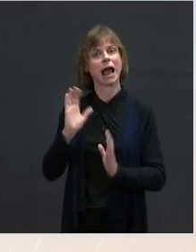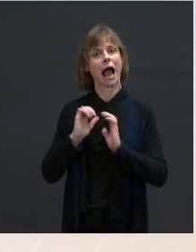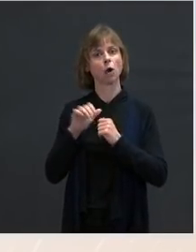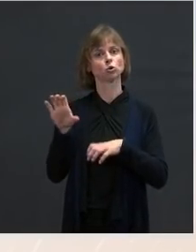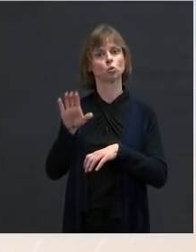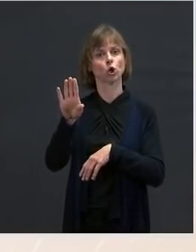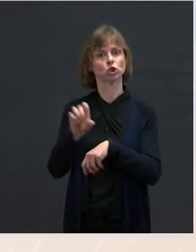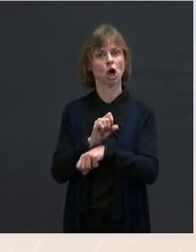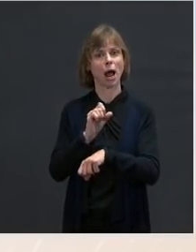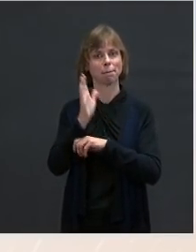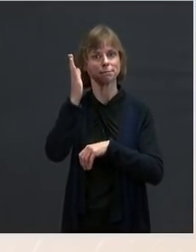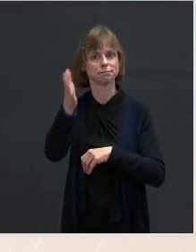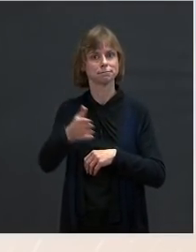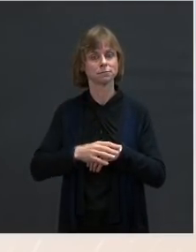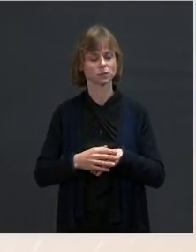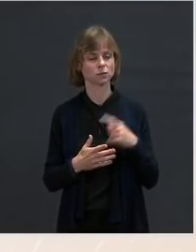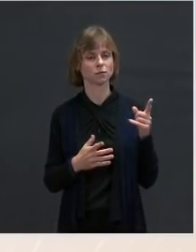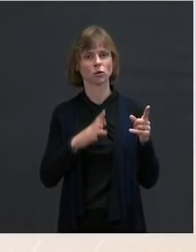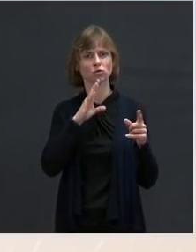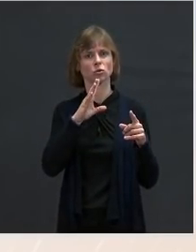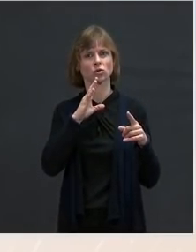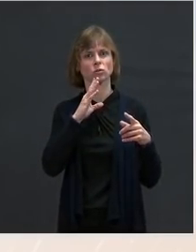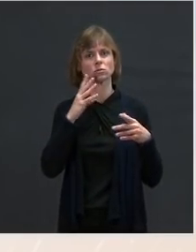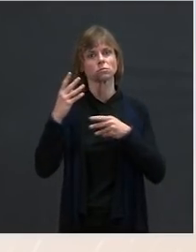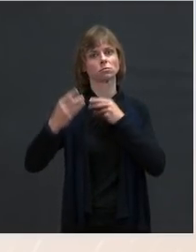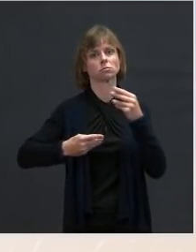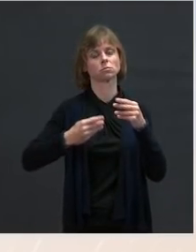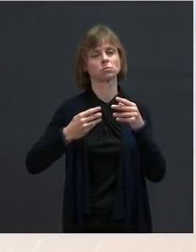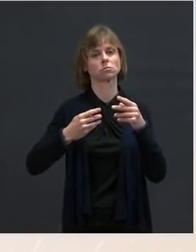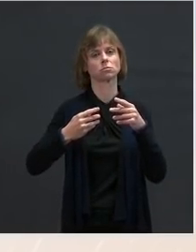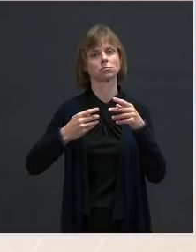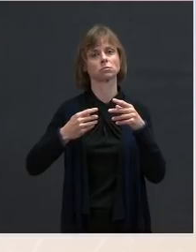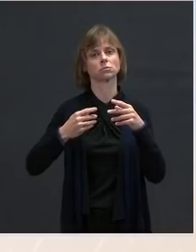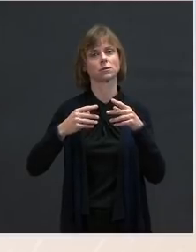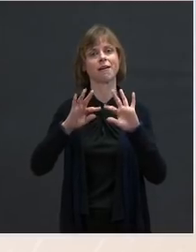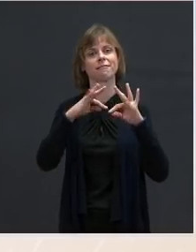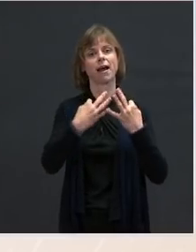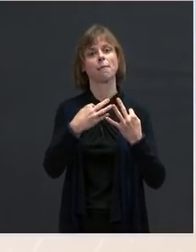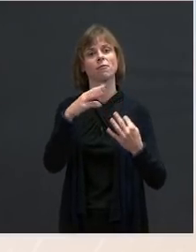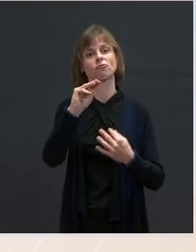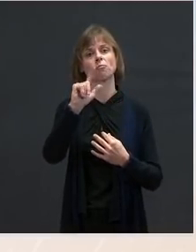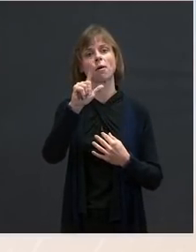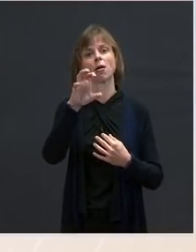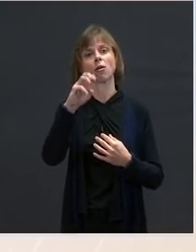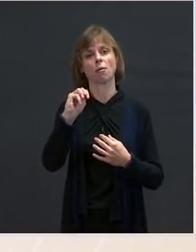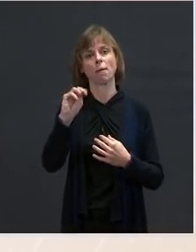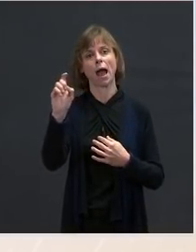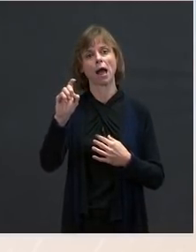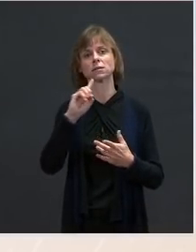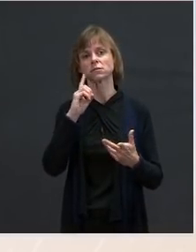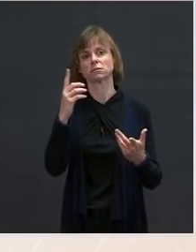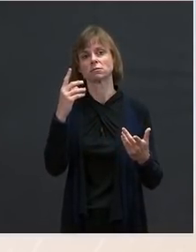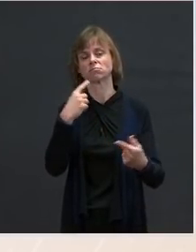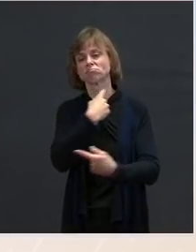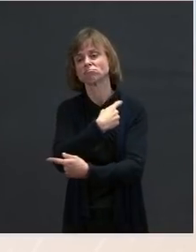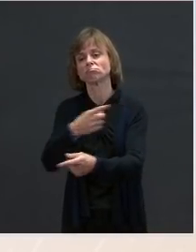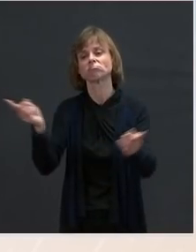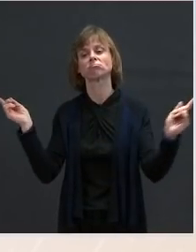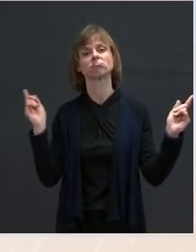some members of Malcolm X's family have made public that -- a letter that they said was written by a deceased police officer